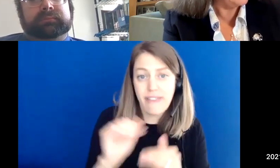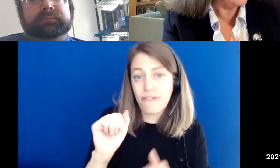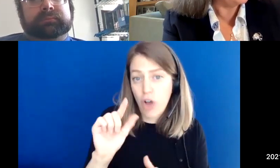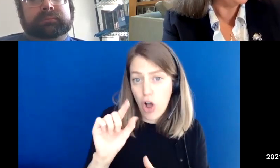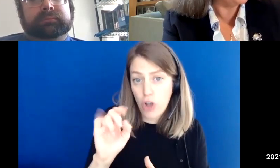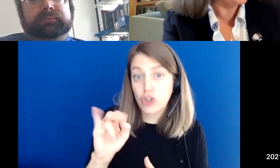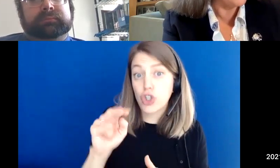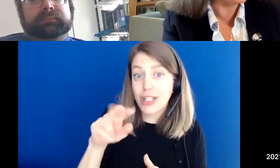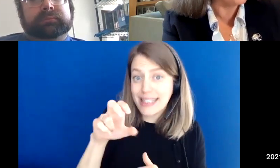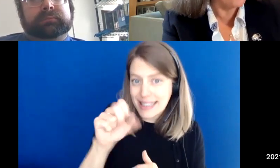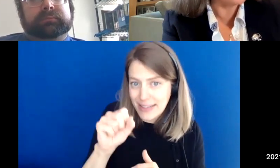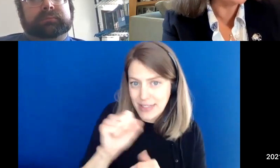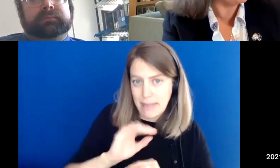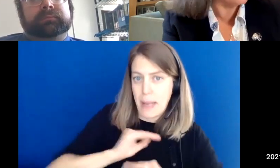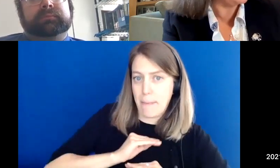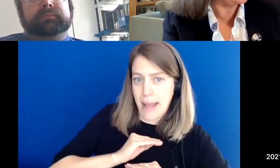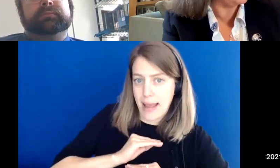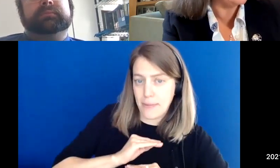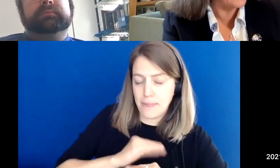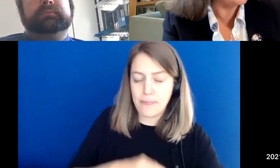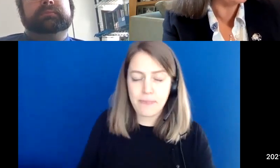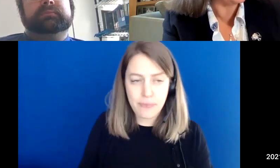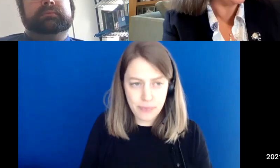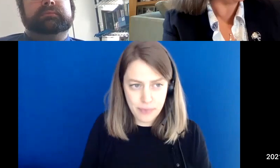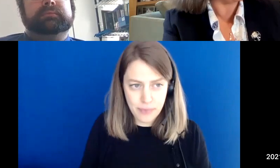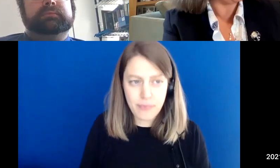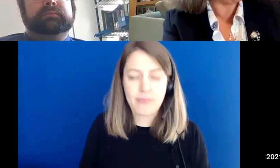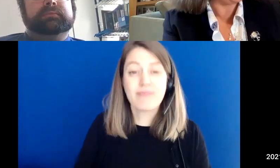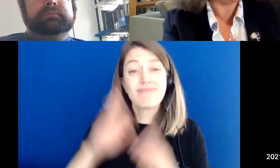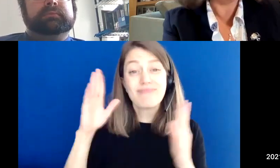Who after all this fight in light of the counsel fee bill of